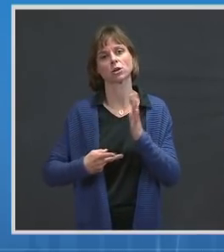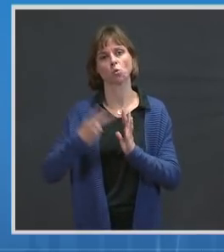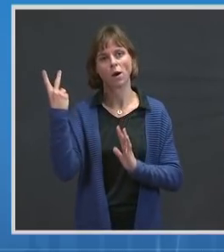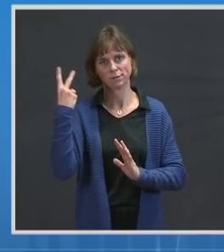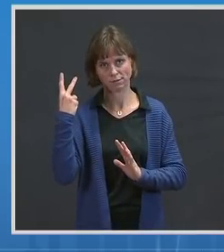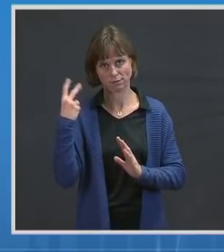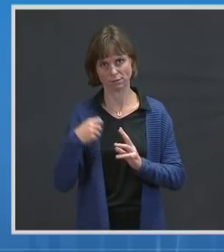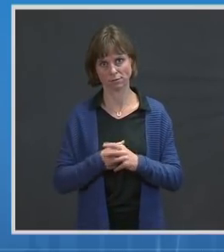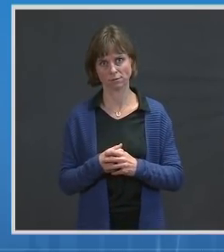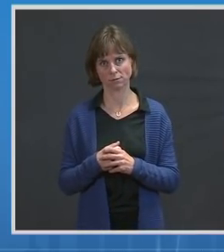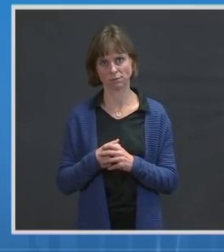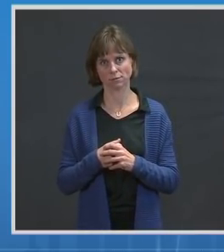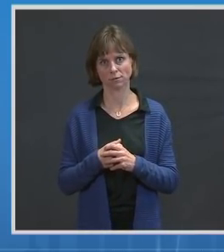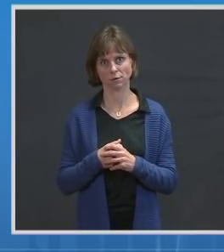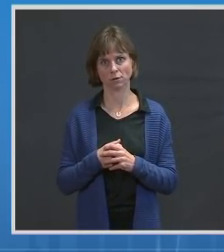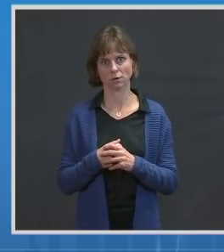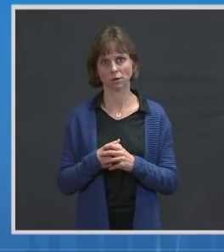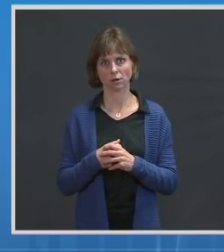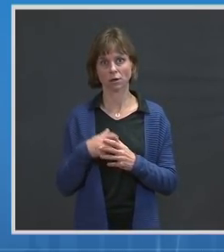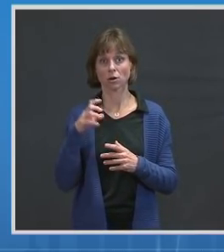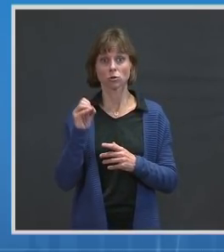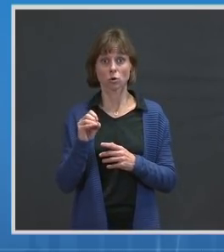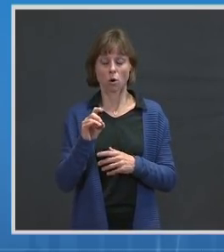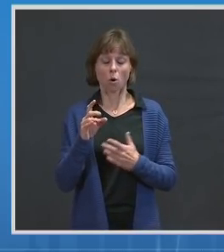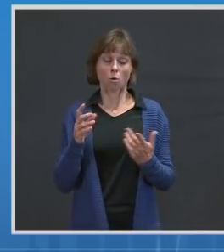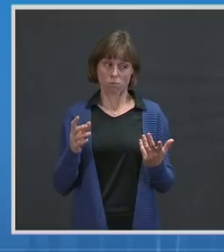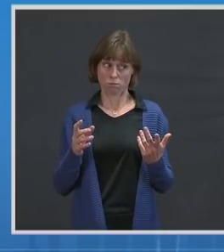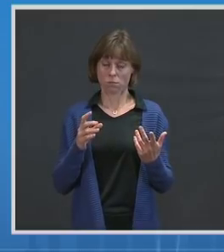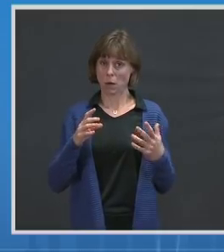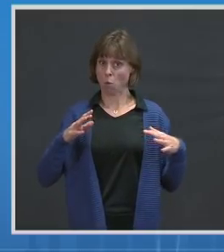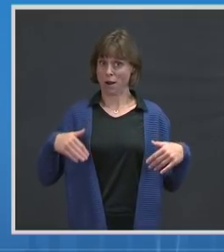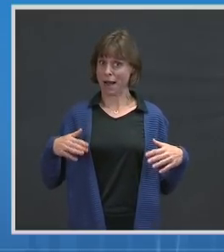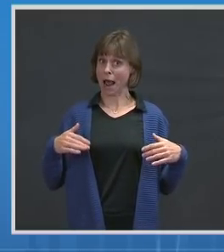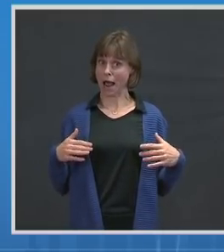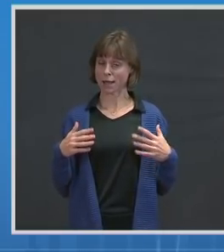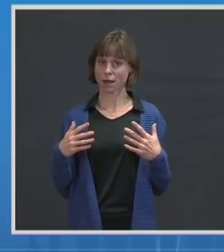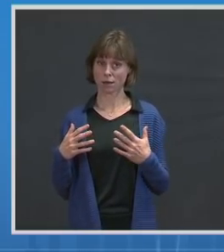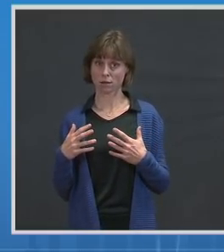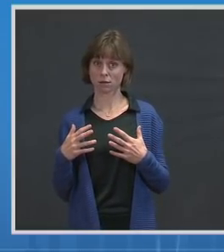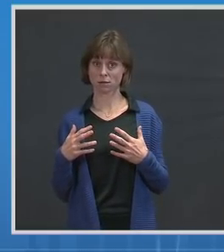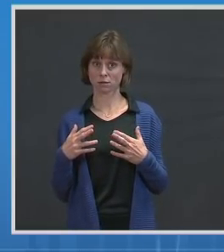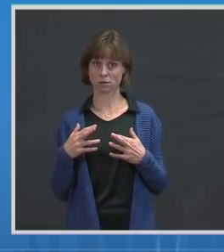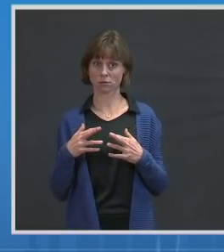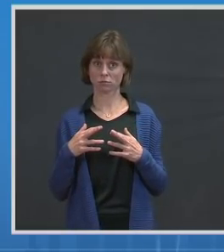And so what I would say is we're not at the place where we believe that the current level of vaccination